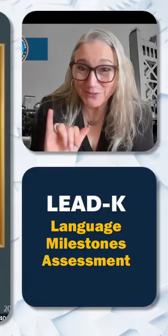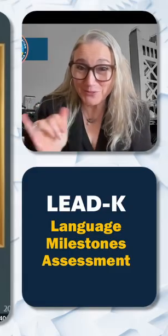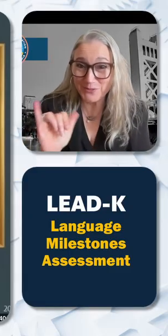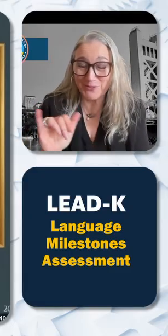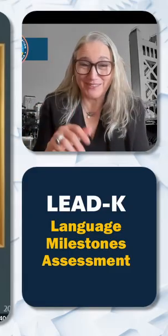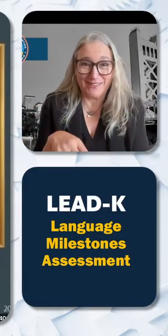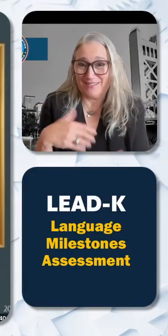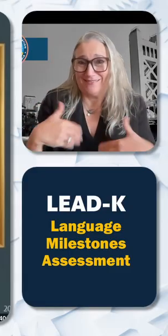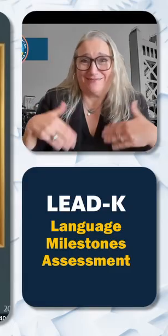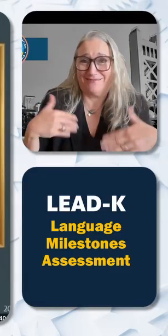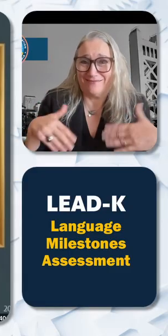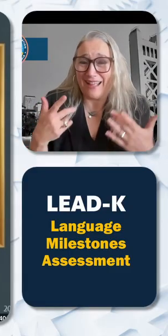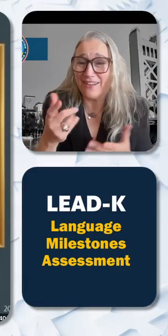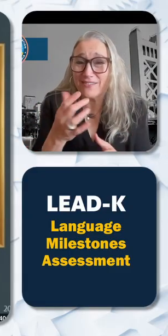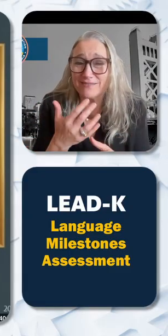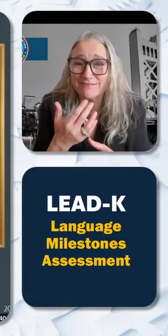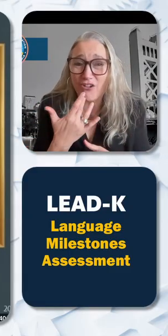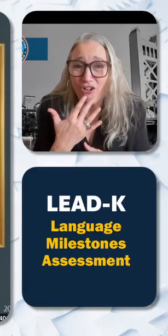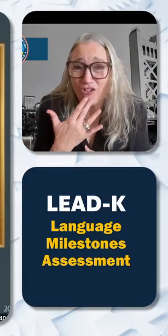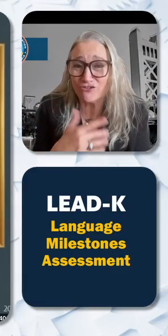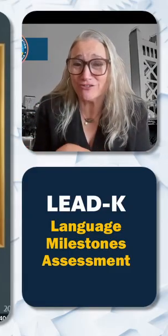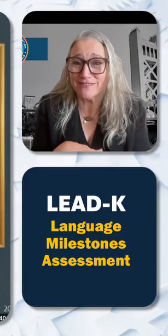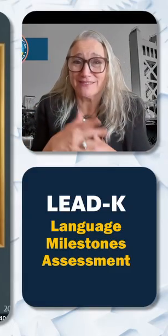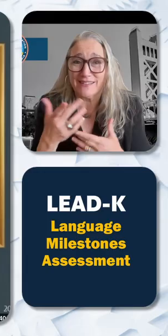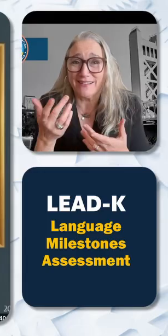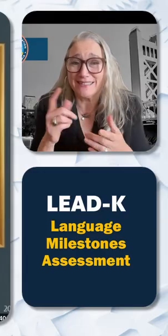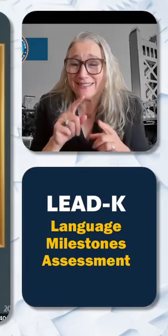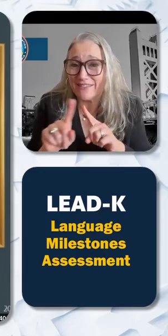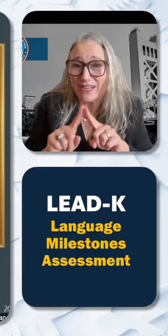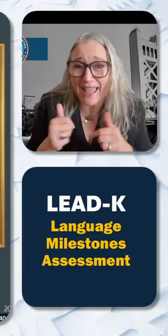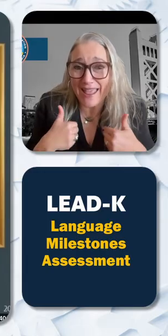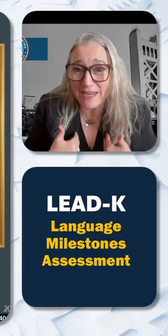already being linked together in these examples. Also, turn-taking is happening.